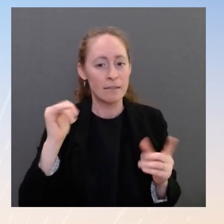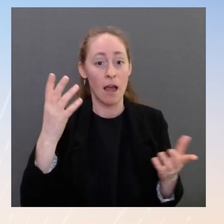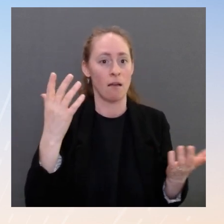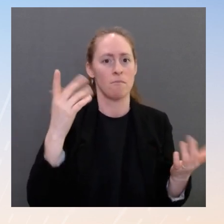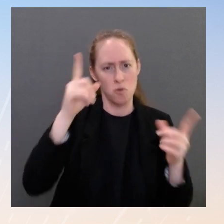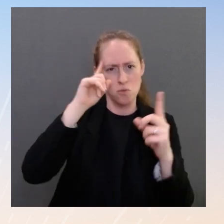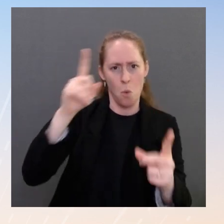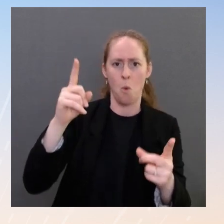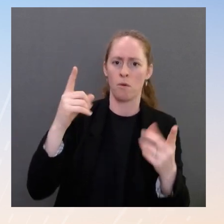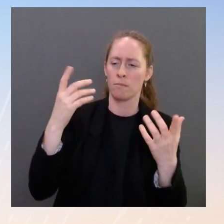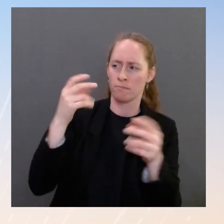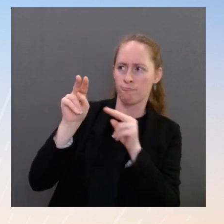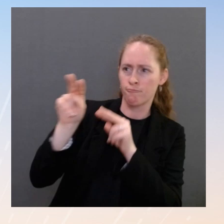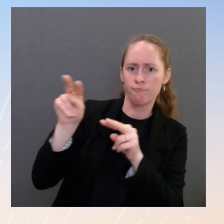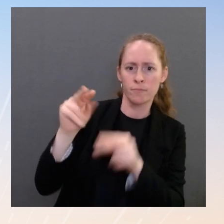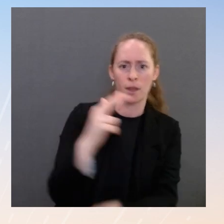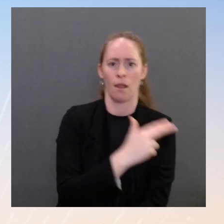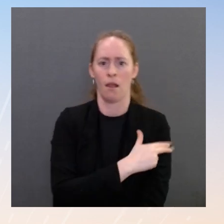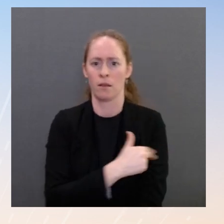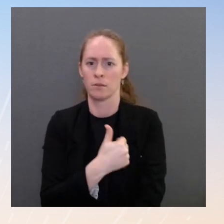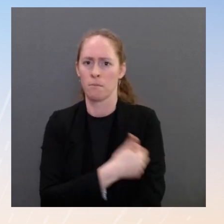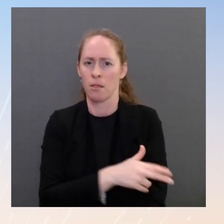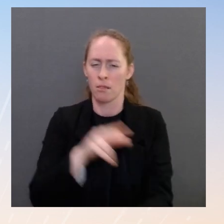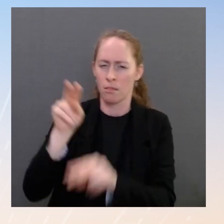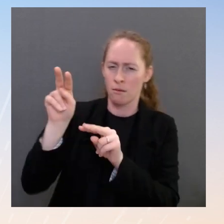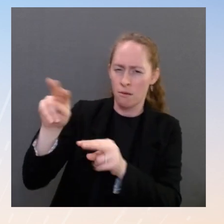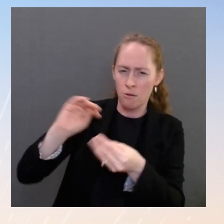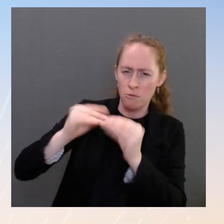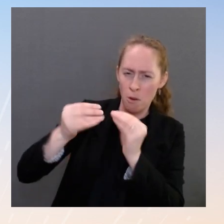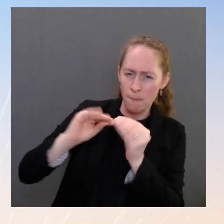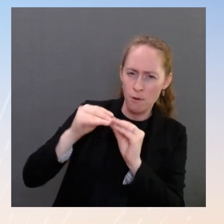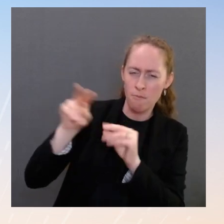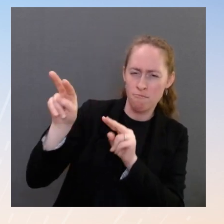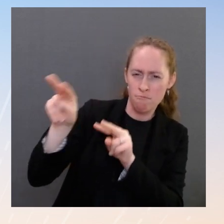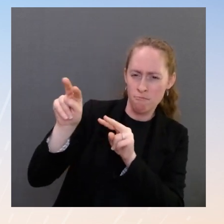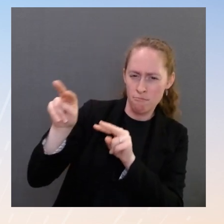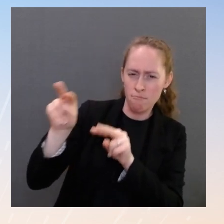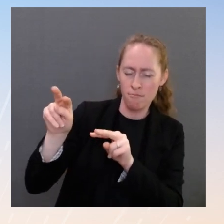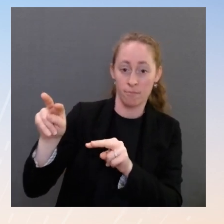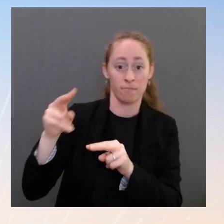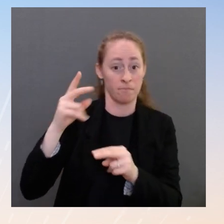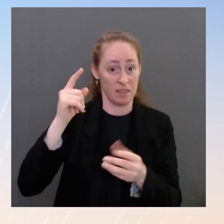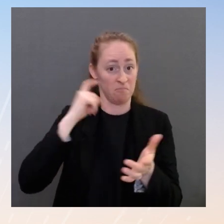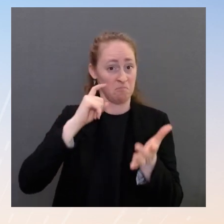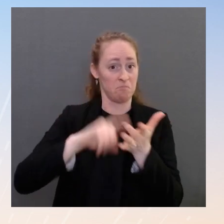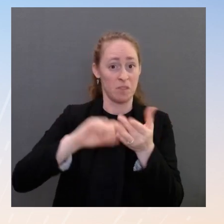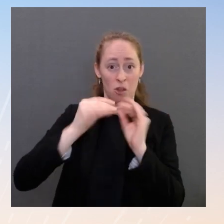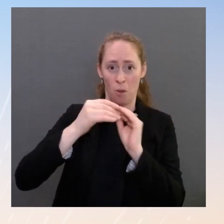But we are still seeing people get very sick from COVID and cases of COVID, and we have measures